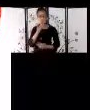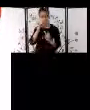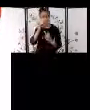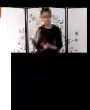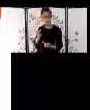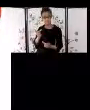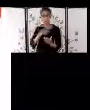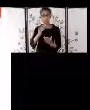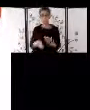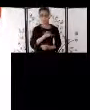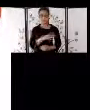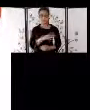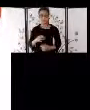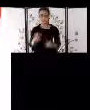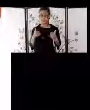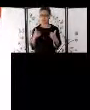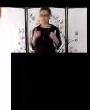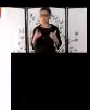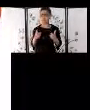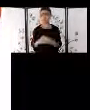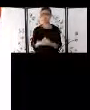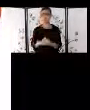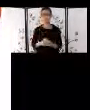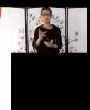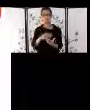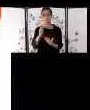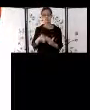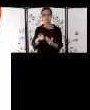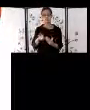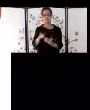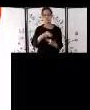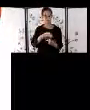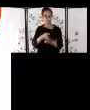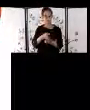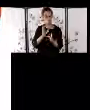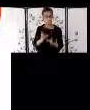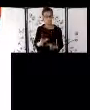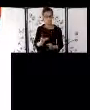The program specialist will only share with assessors if an applicant belongs to an equity